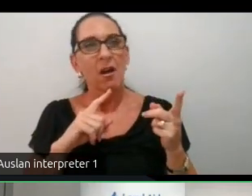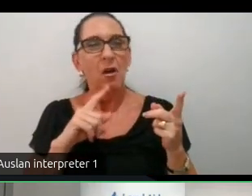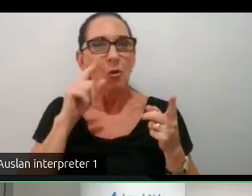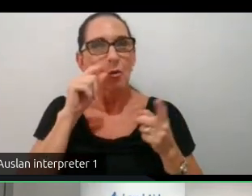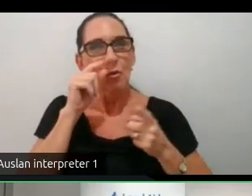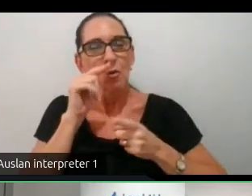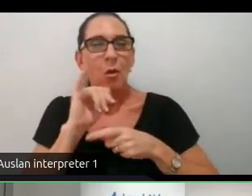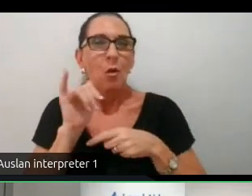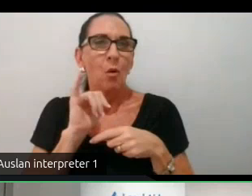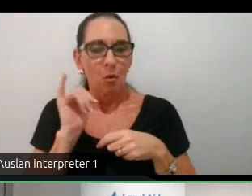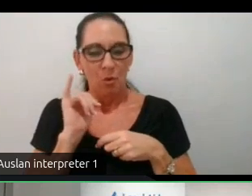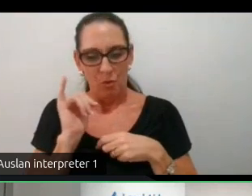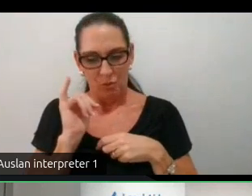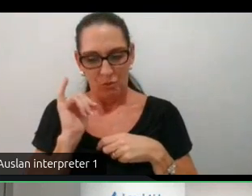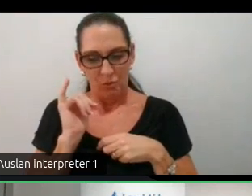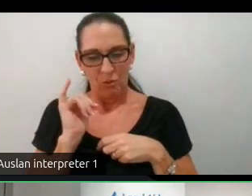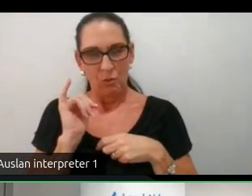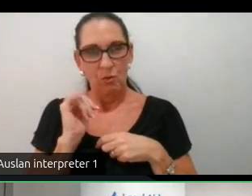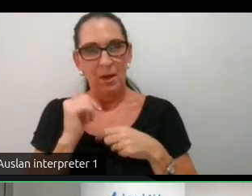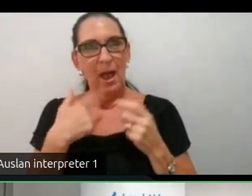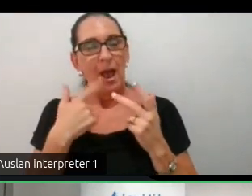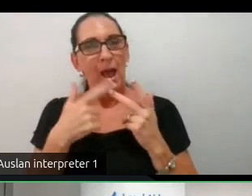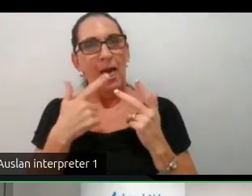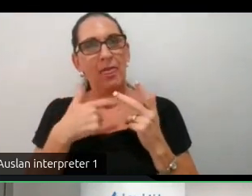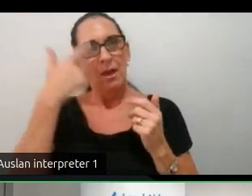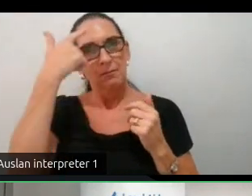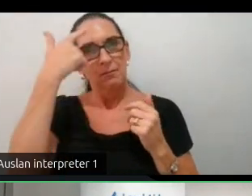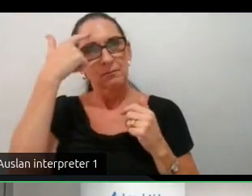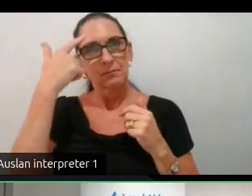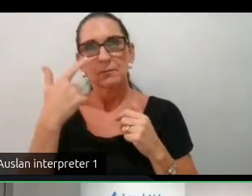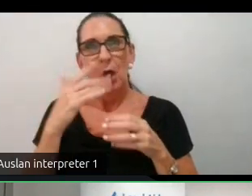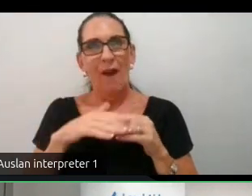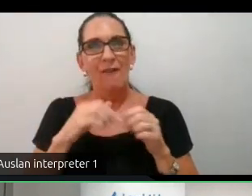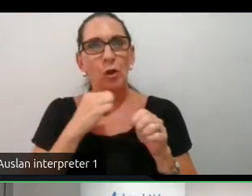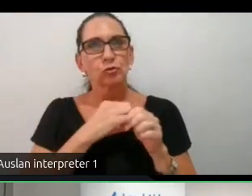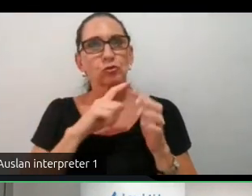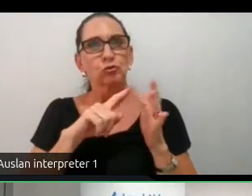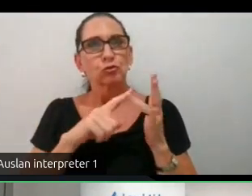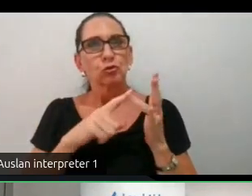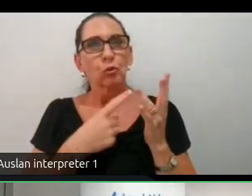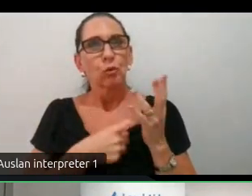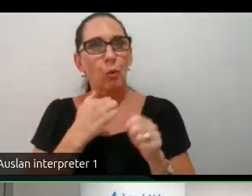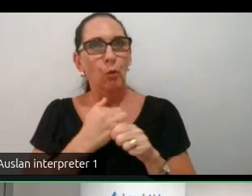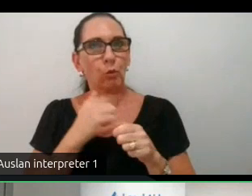but we could also talk about something that that's just reminded me of um back with George's case